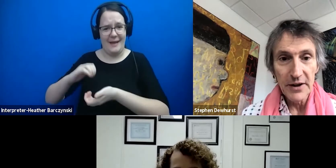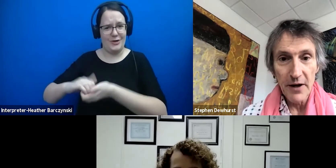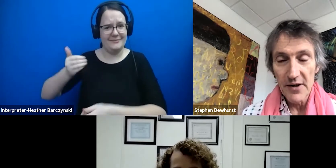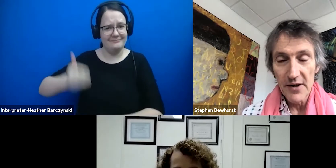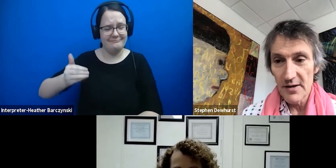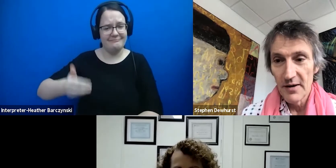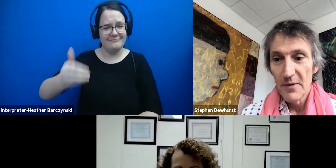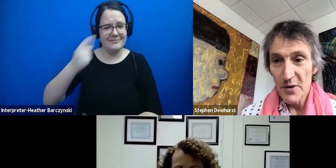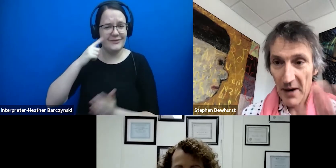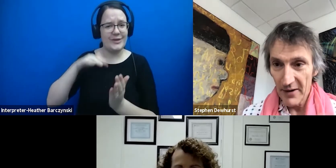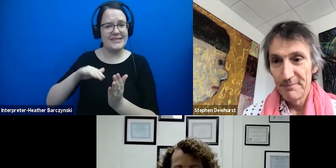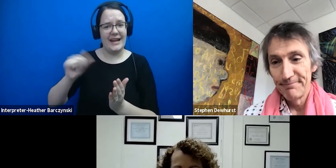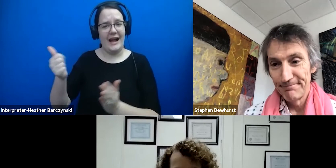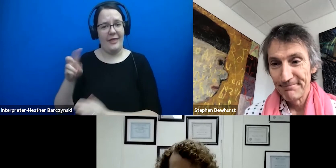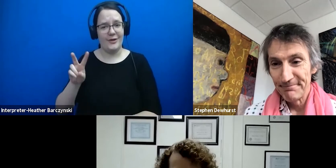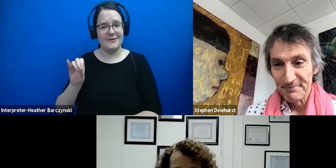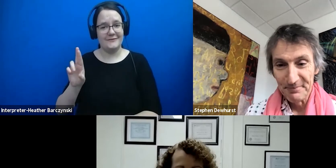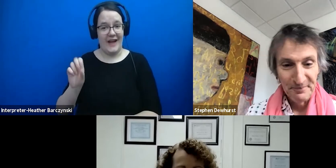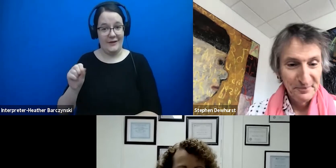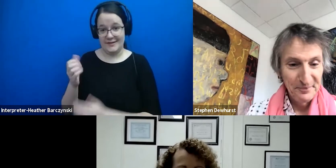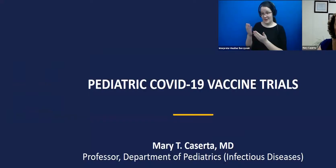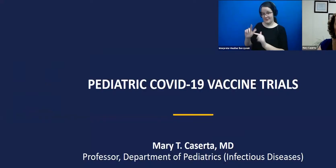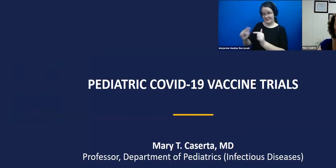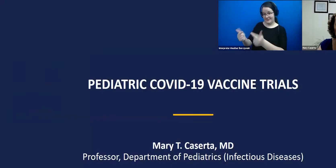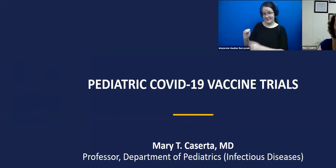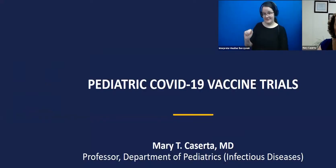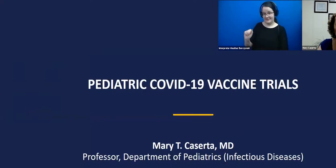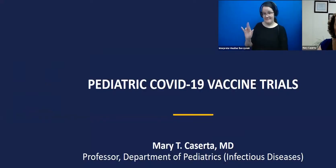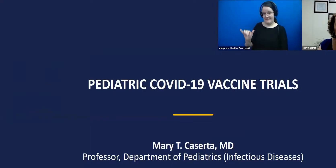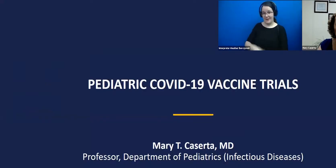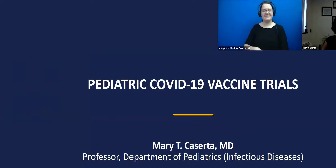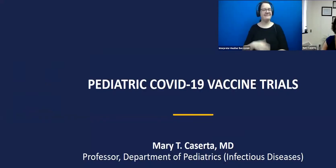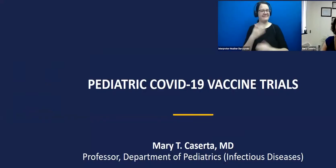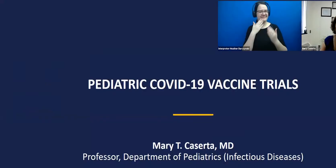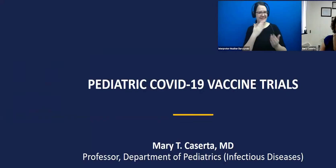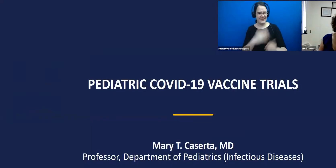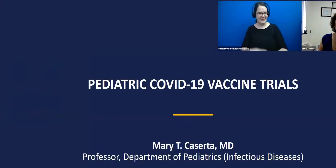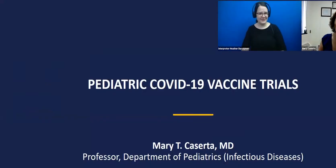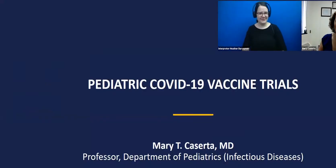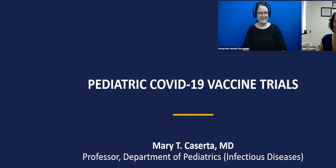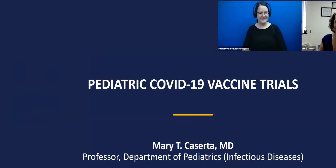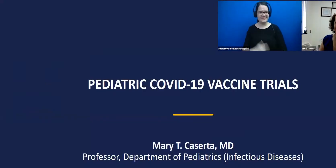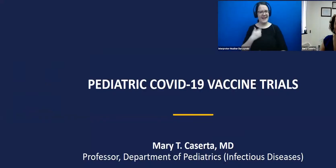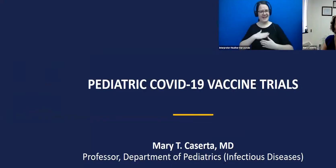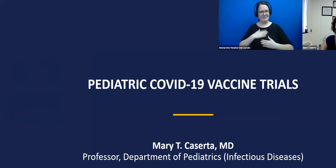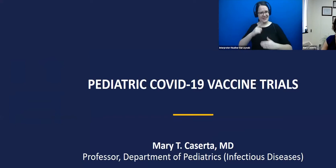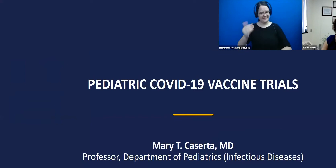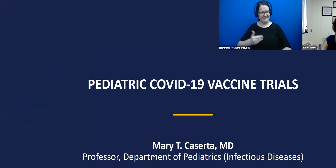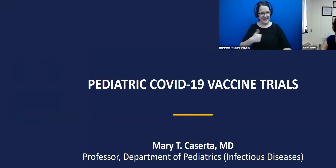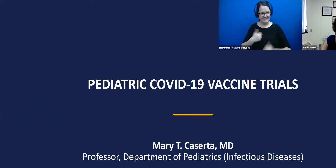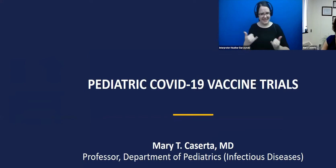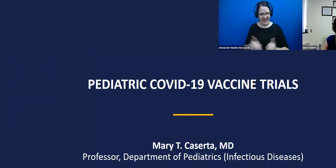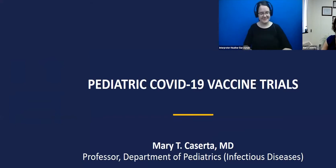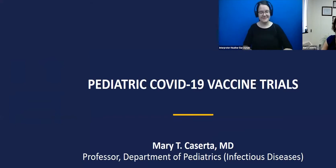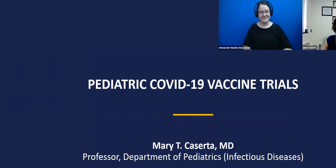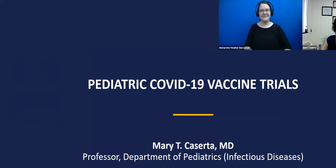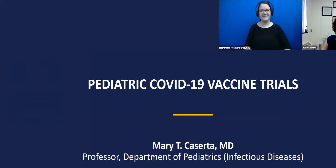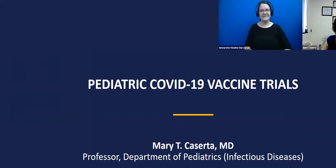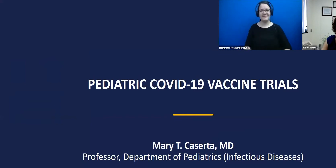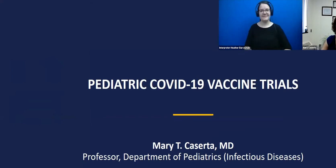viruses so mary thank you very much i appreciate you inviting me today um as mentioned i specialize